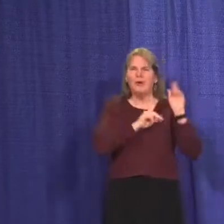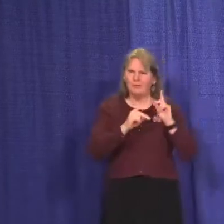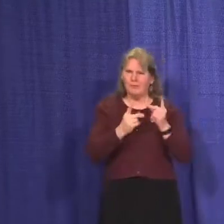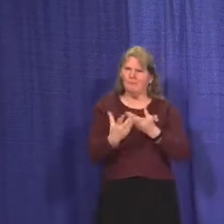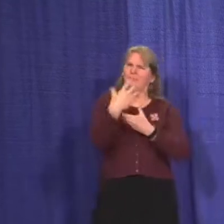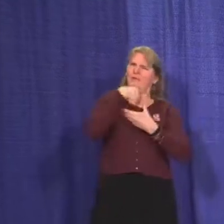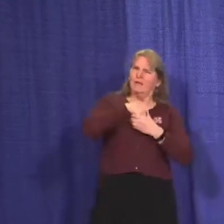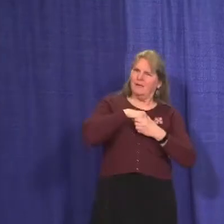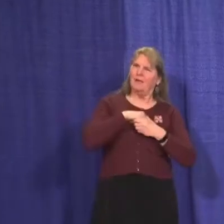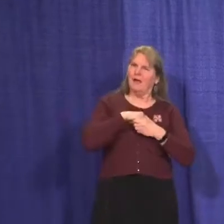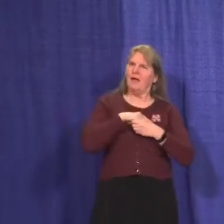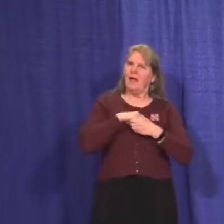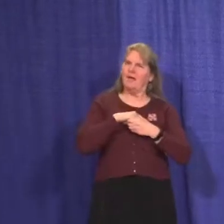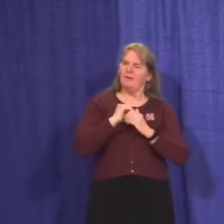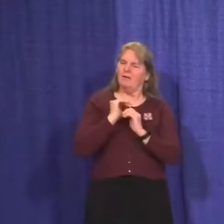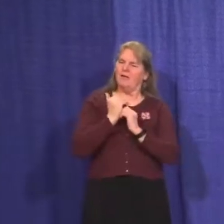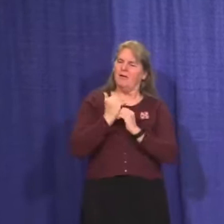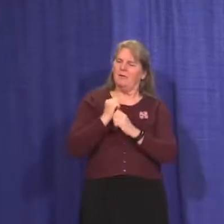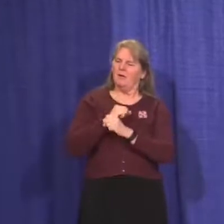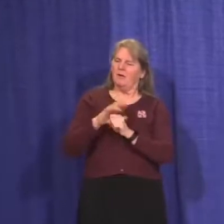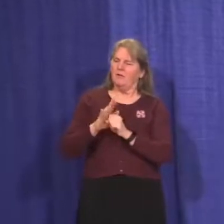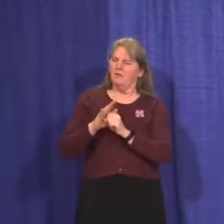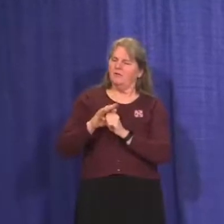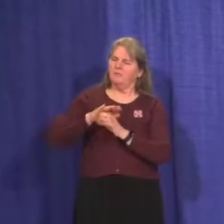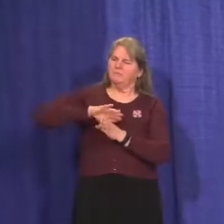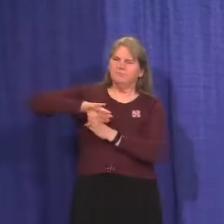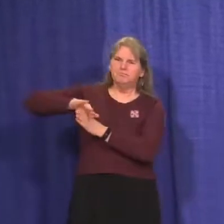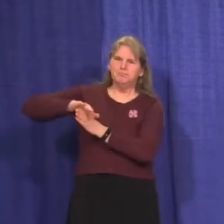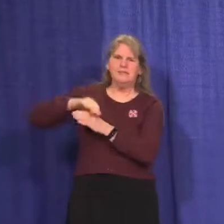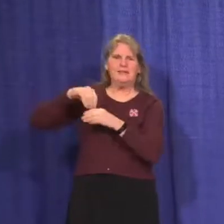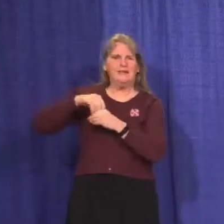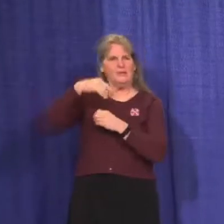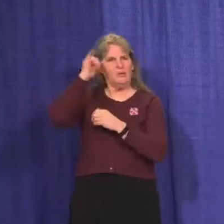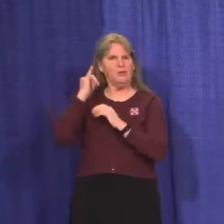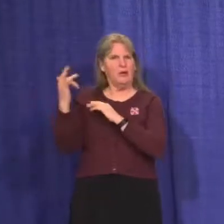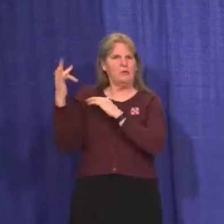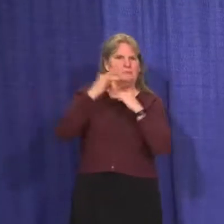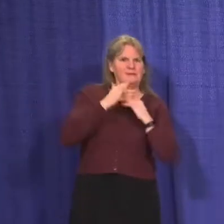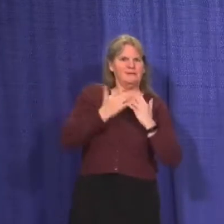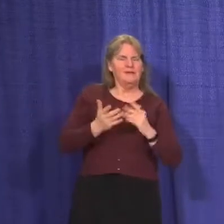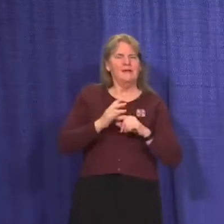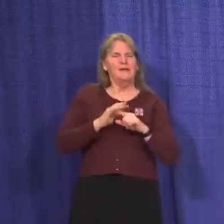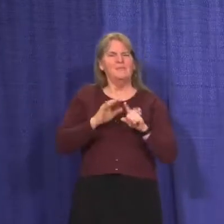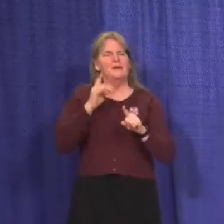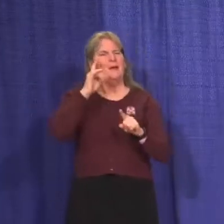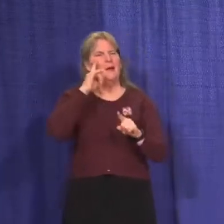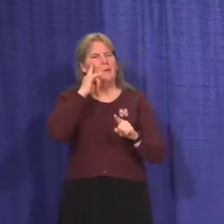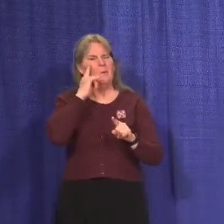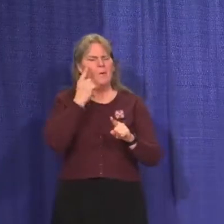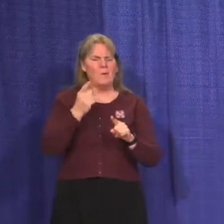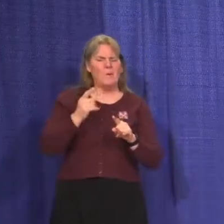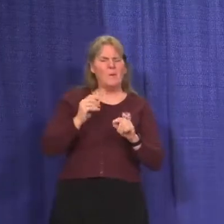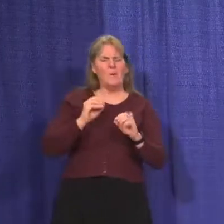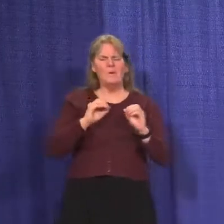out of our territory. Allow like this can also seem like an opportunity to relax and